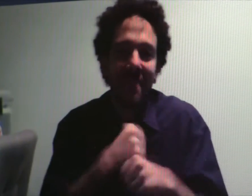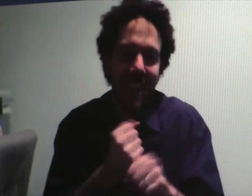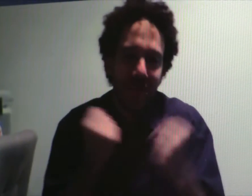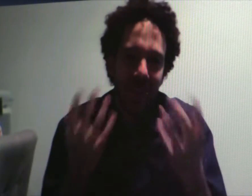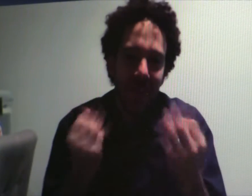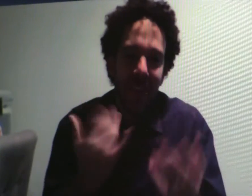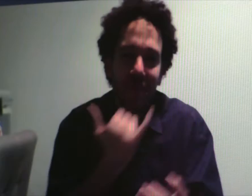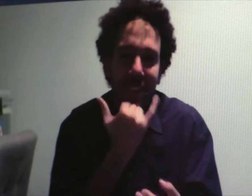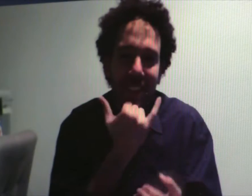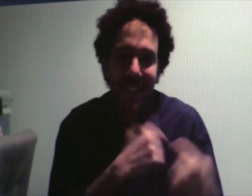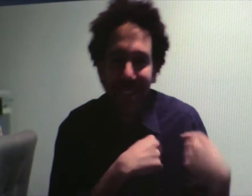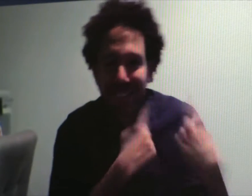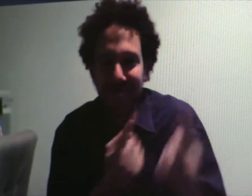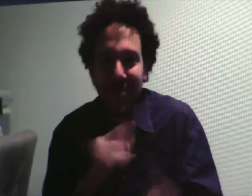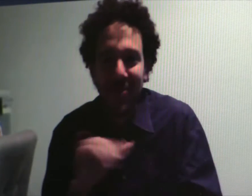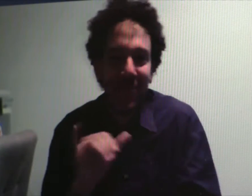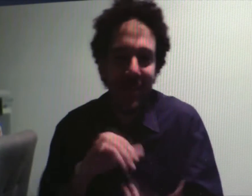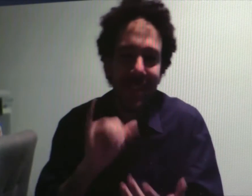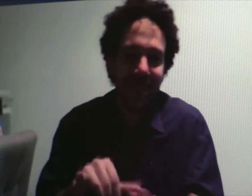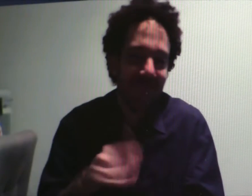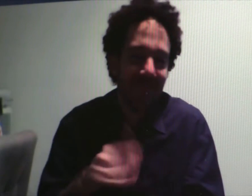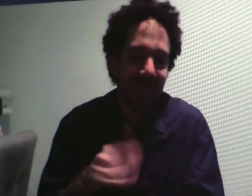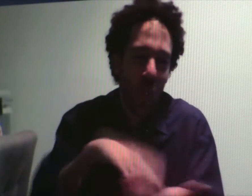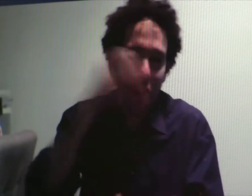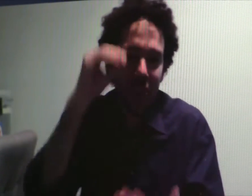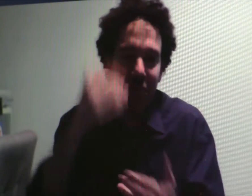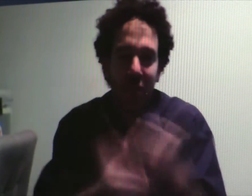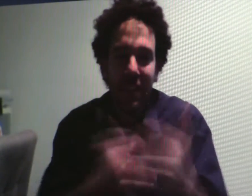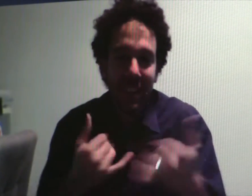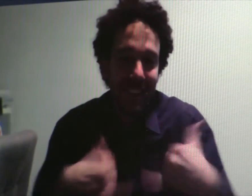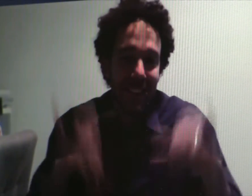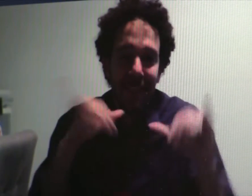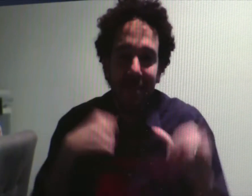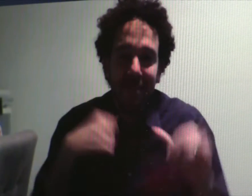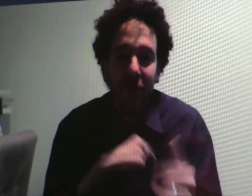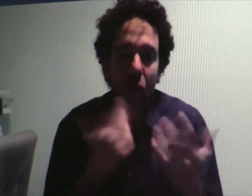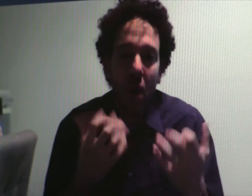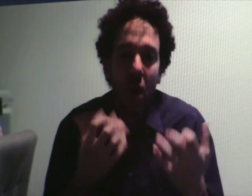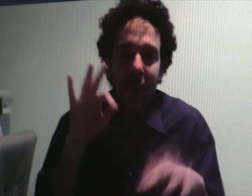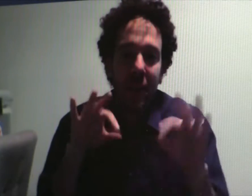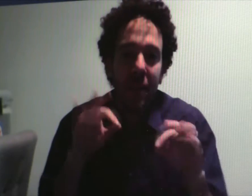We have made many many mistakes over the years too, and thats all part of our learning. Which we are still very much engaged in.